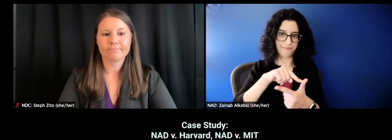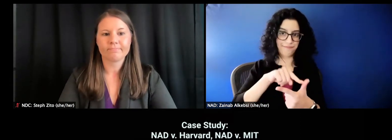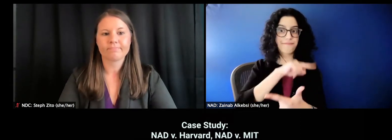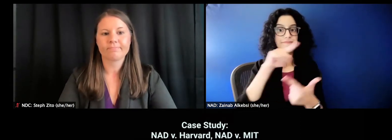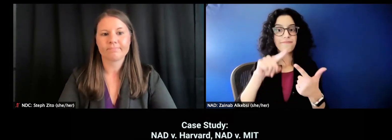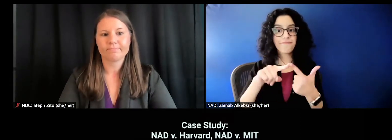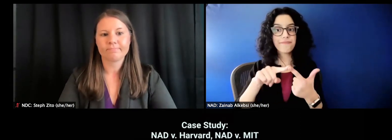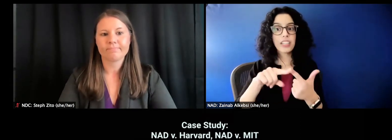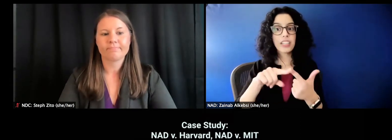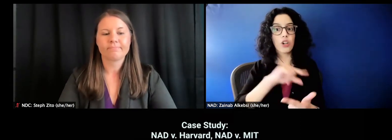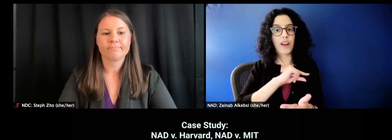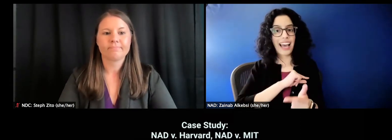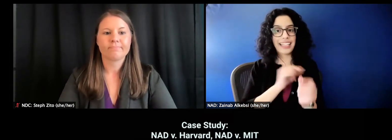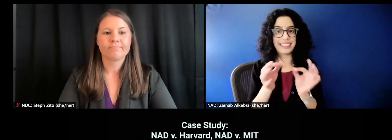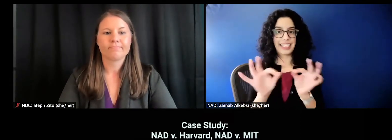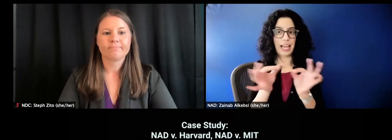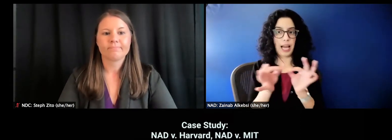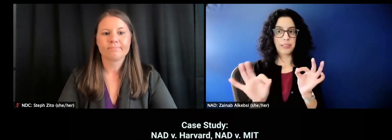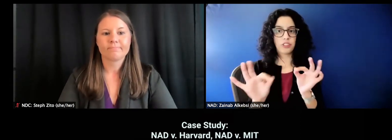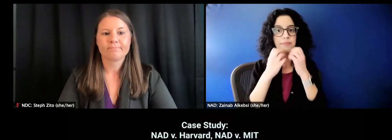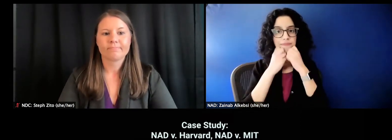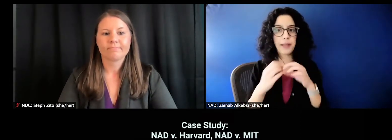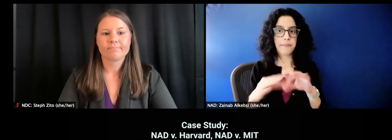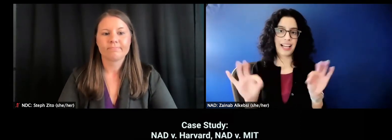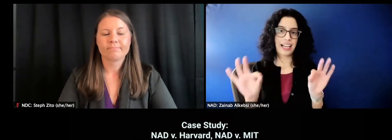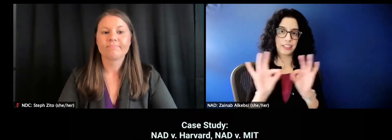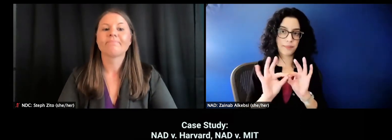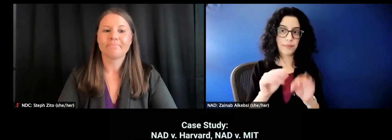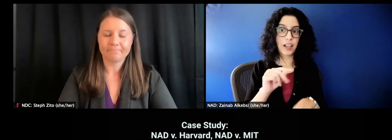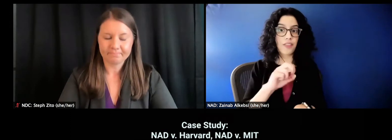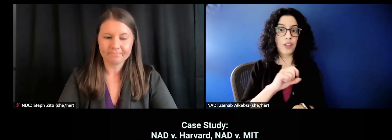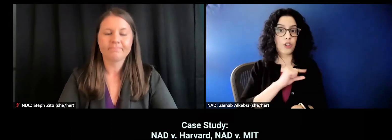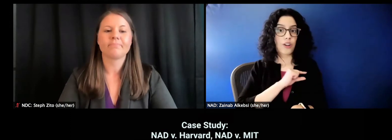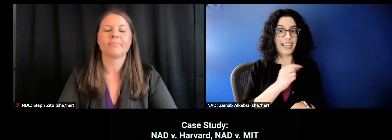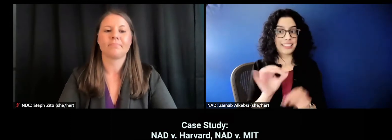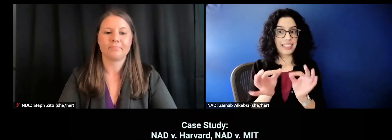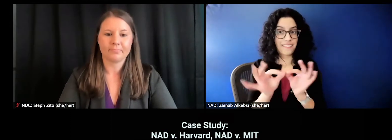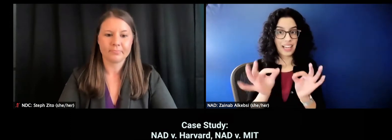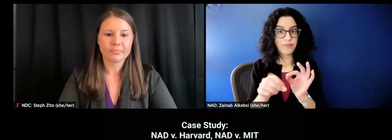Quality captions matter, the quality of captions